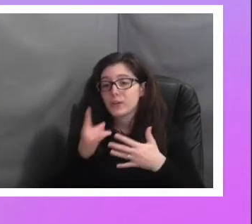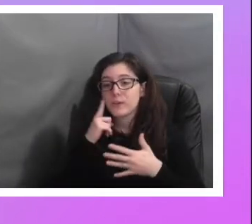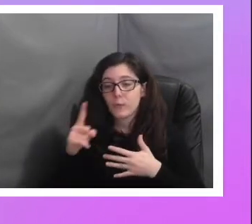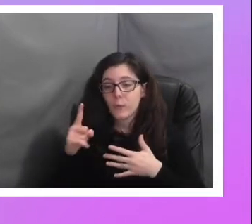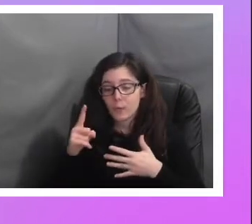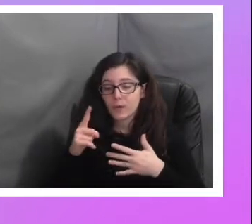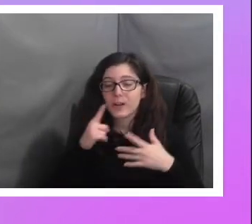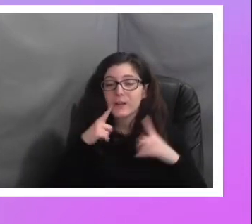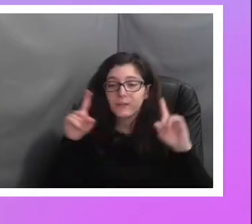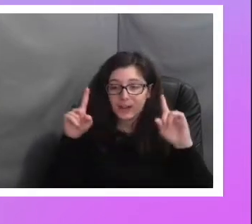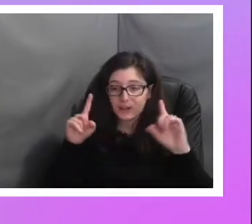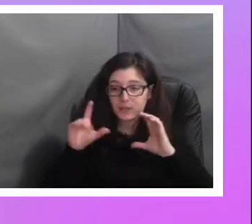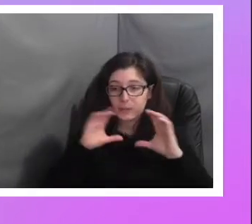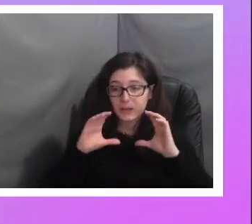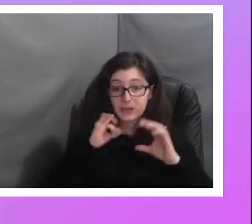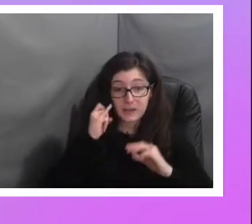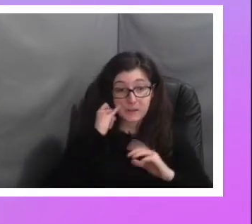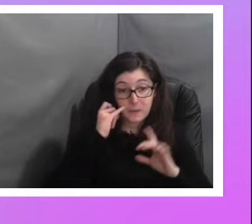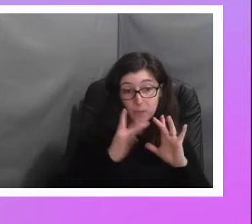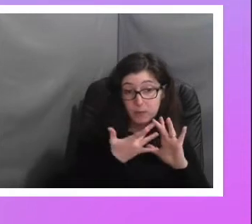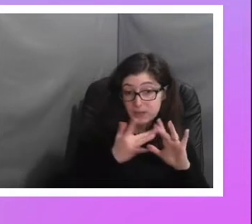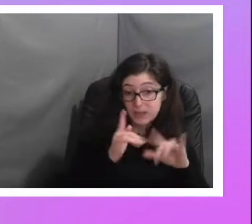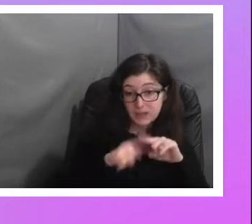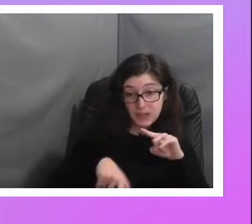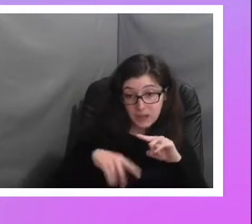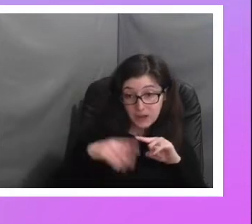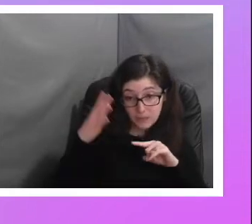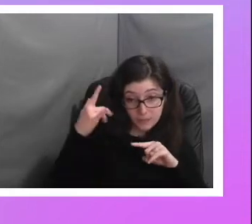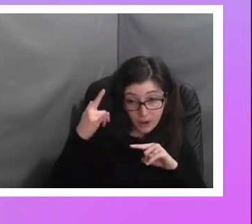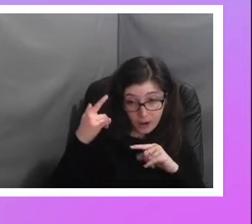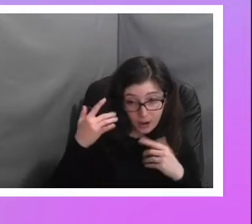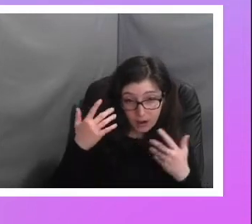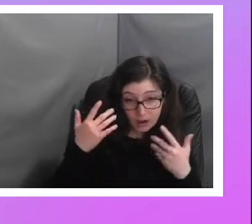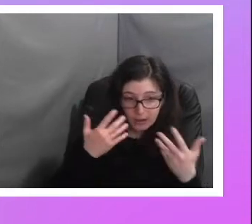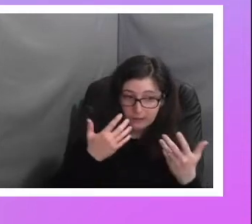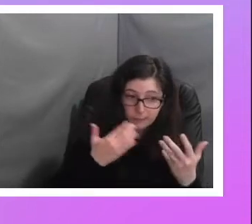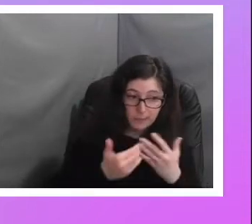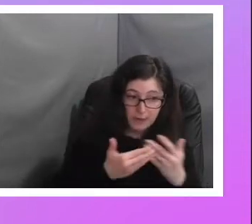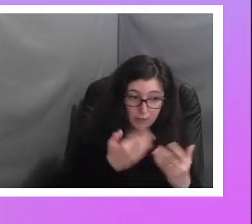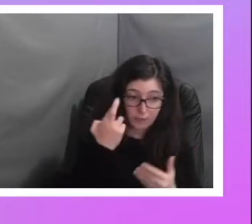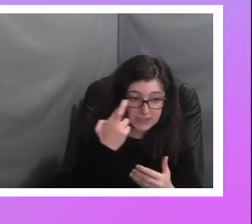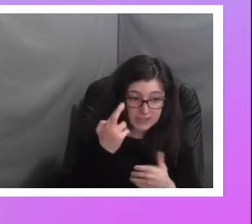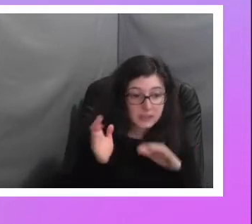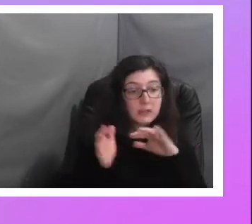so if we can't do it through the website for whatever reason, we still have to provide another way